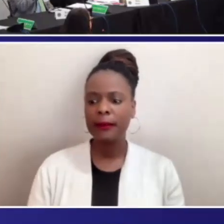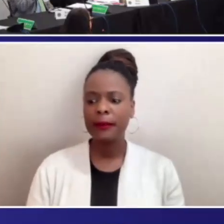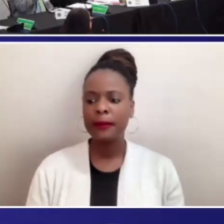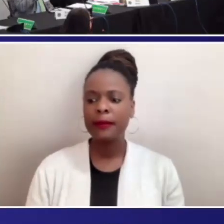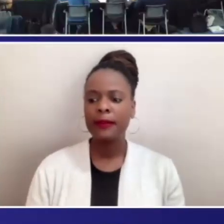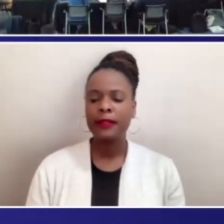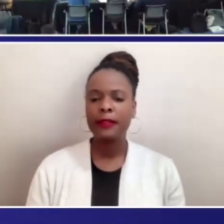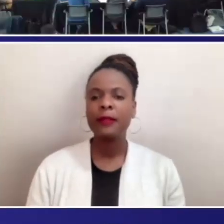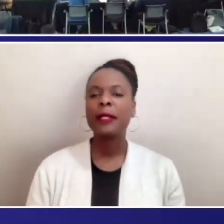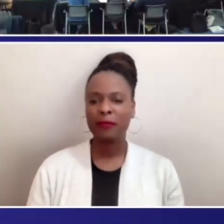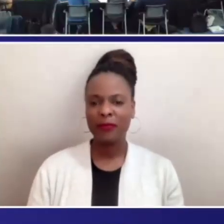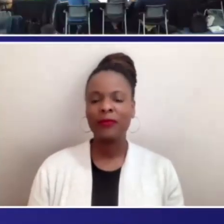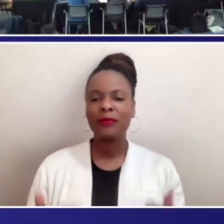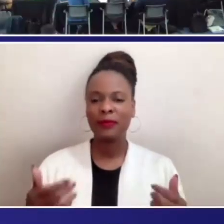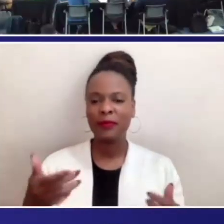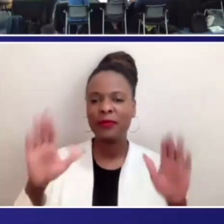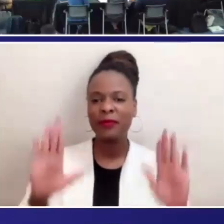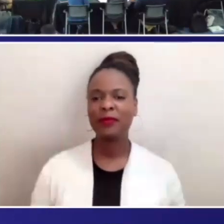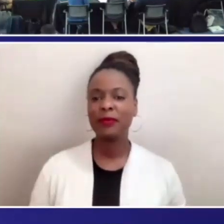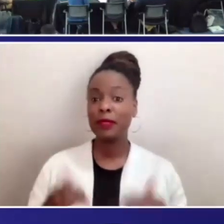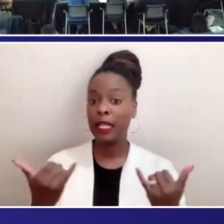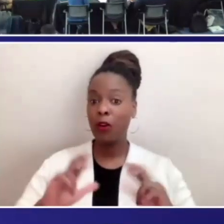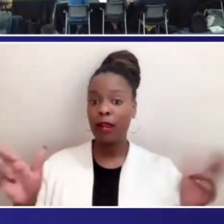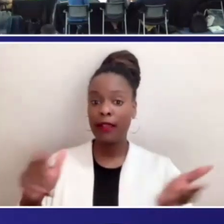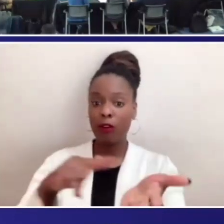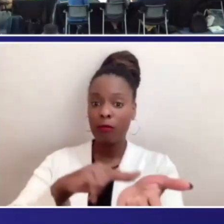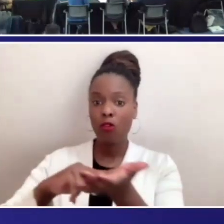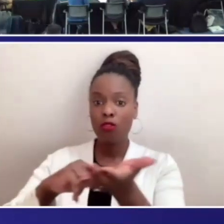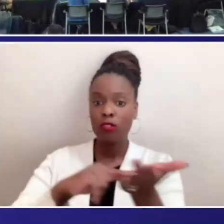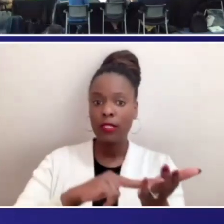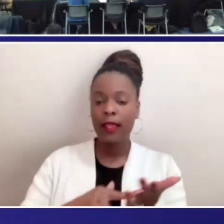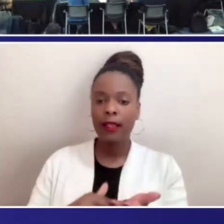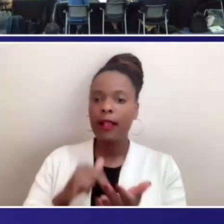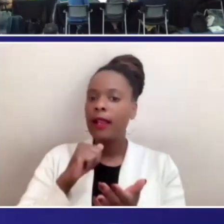Now, are we ready for the pulse check on this section? Again, excluding the professional student definition.